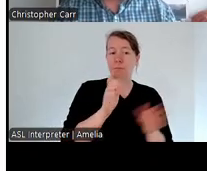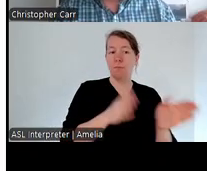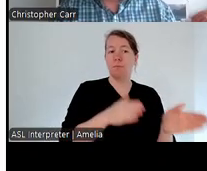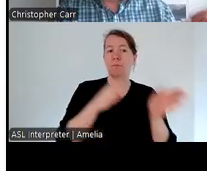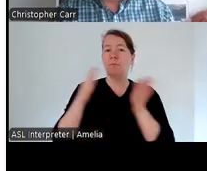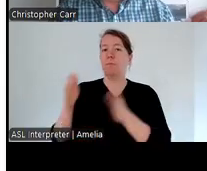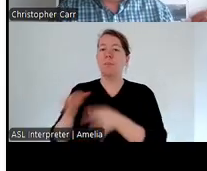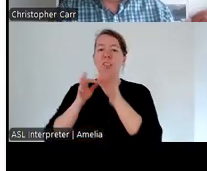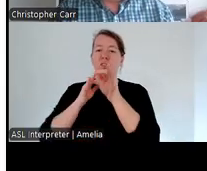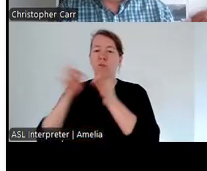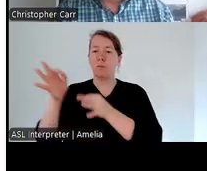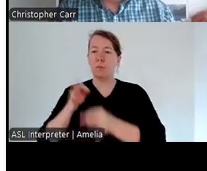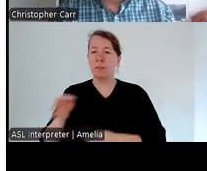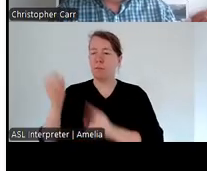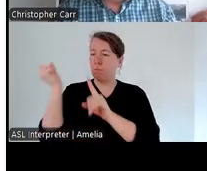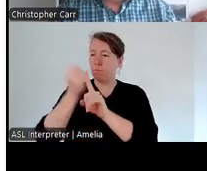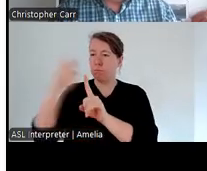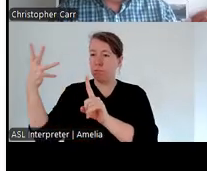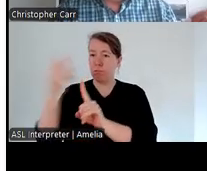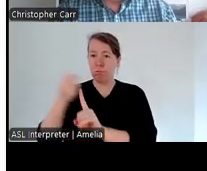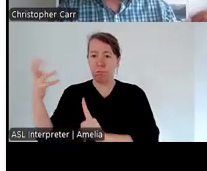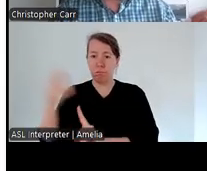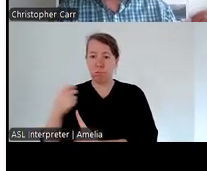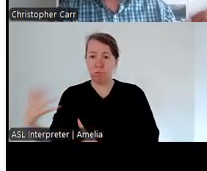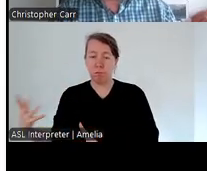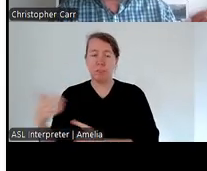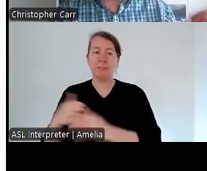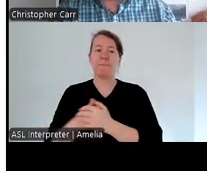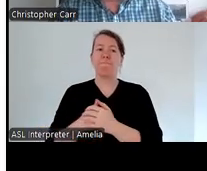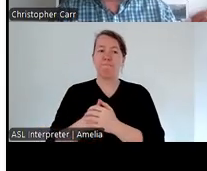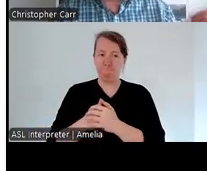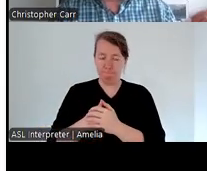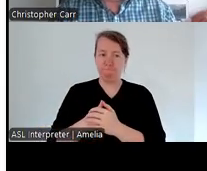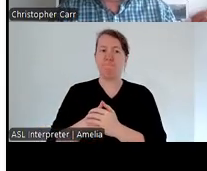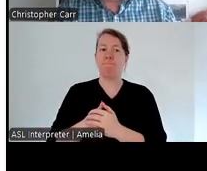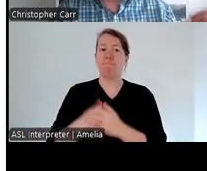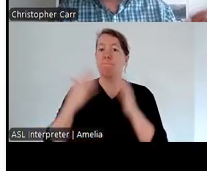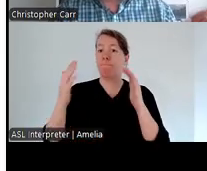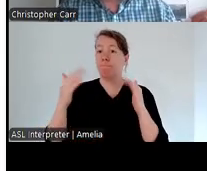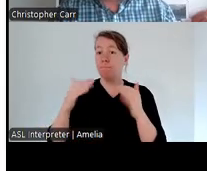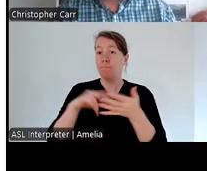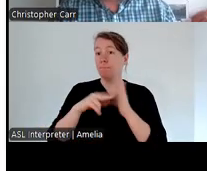version, and then either the developer can choose, or allow that option to be